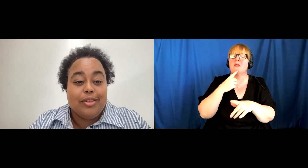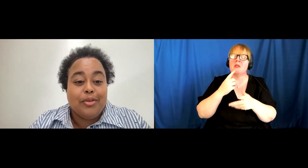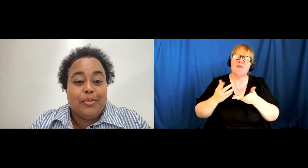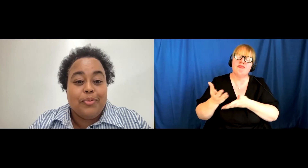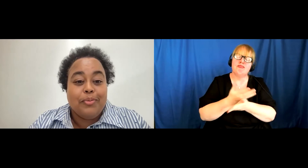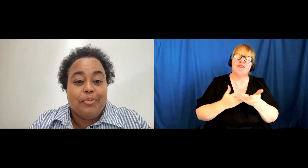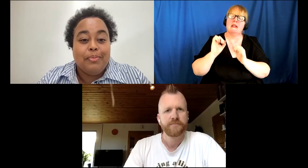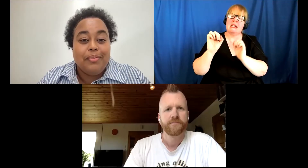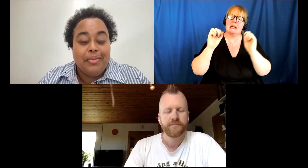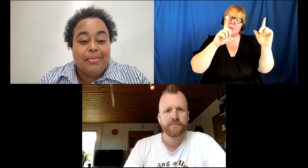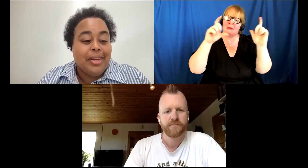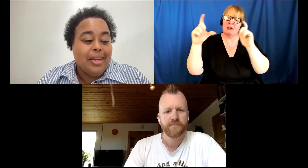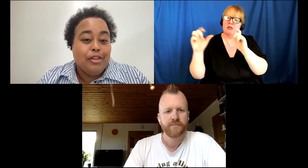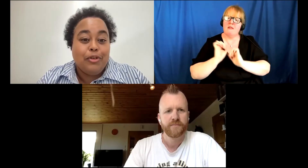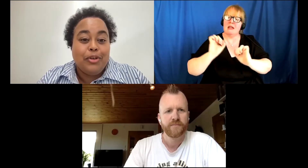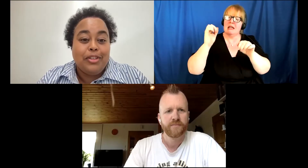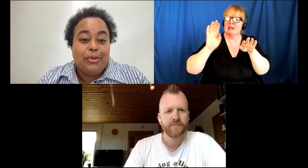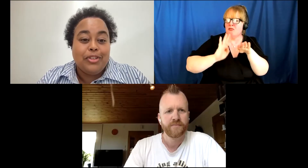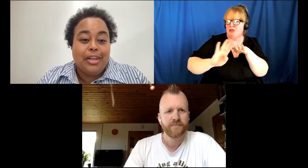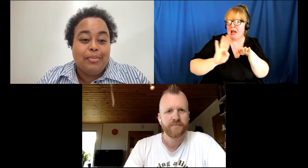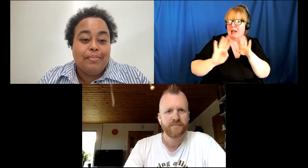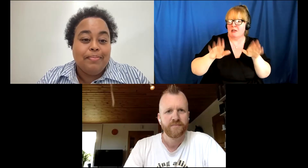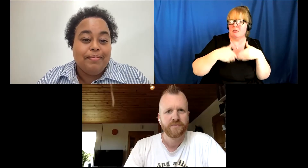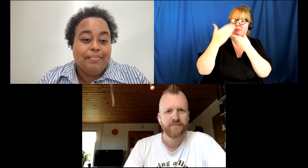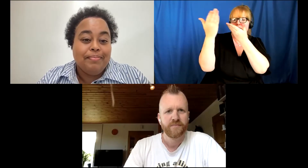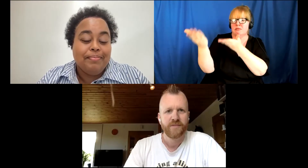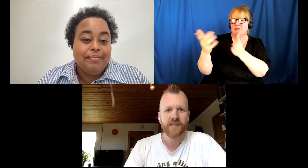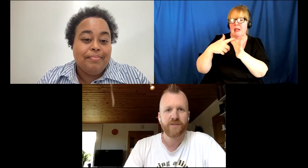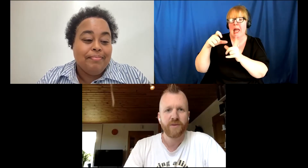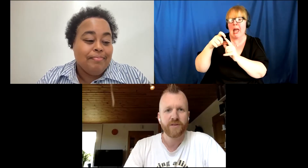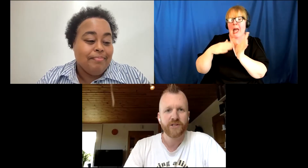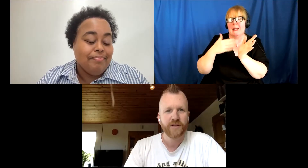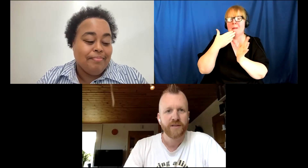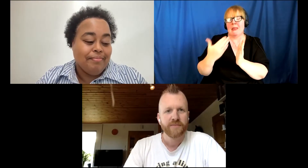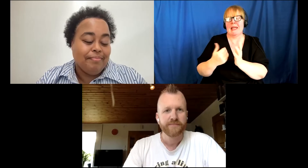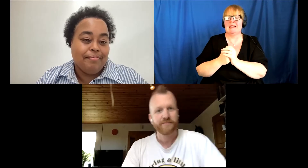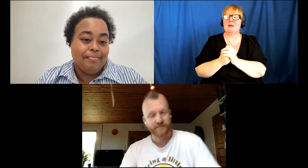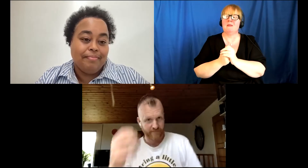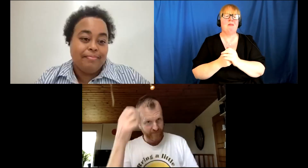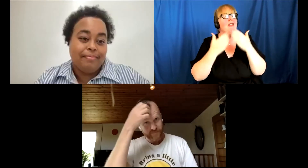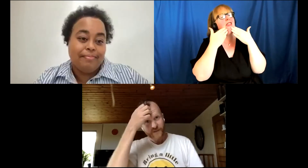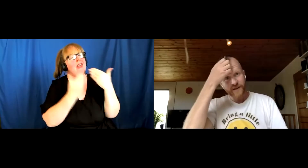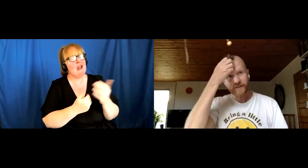So, the floor is yours, Adam. >> ADAM: Thanks very much. Yeah,